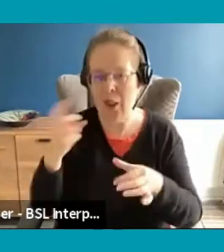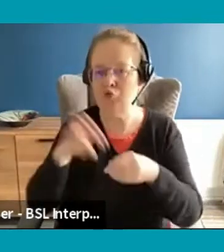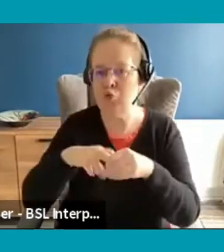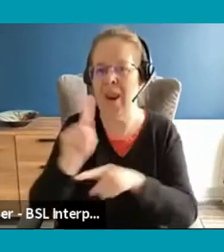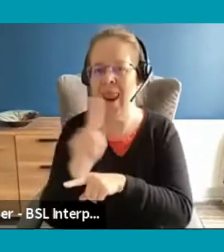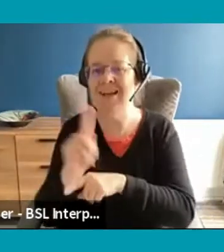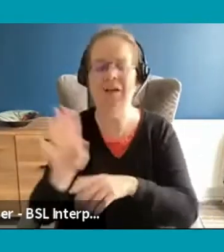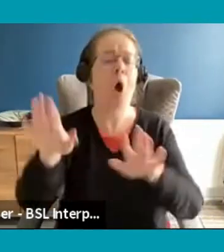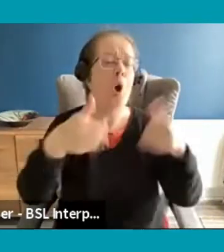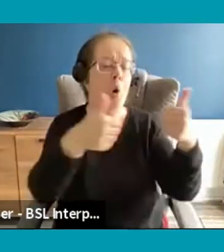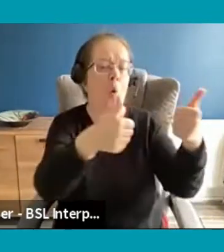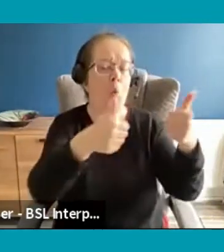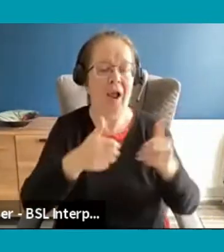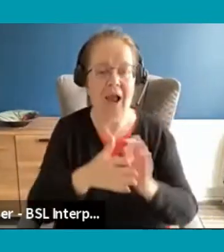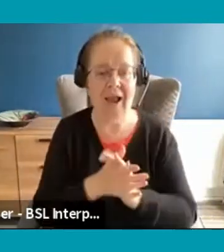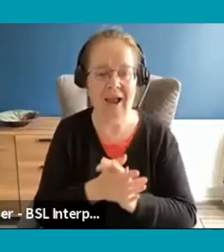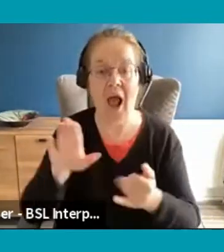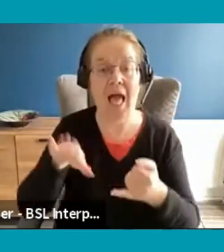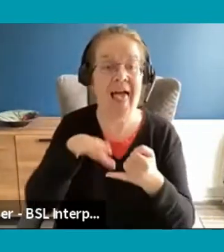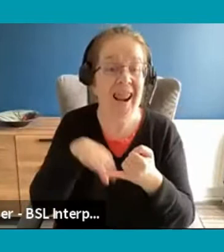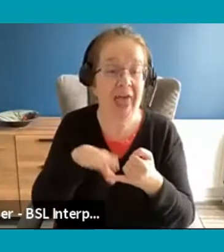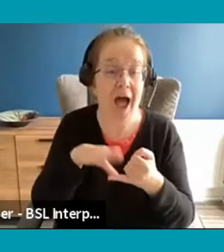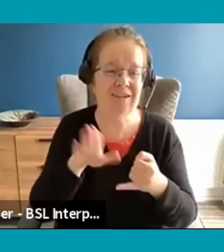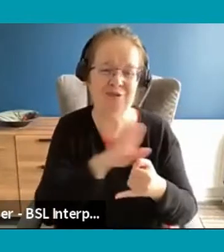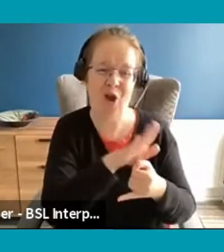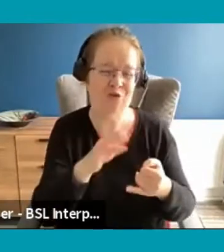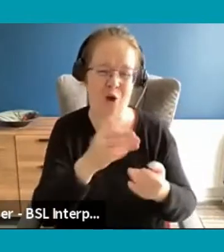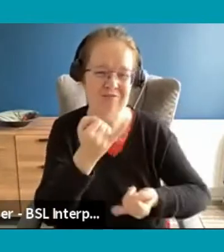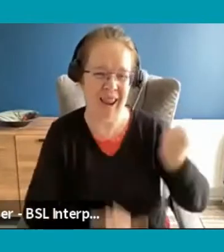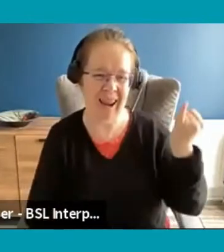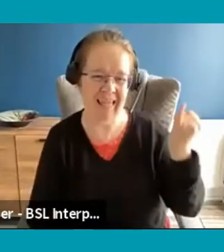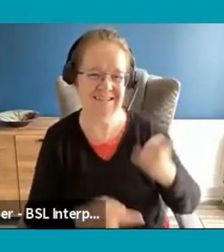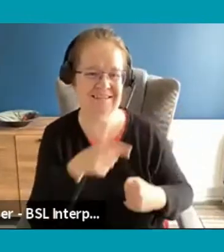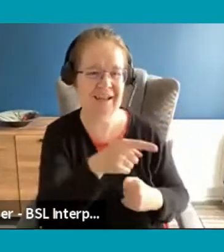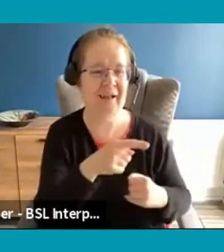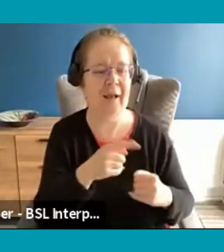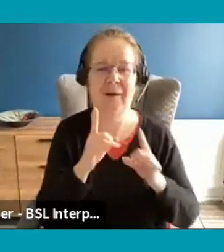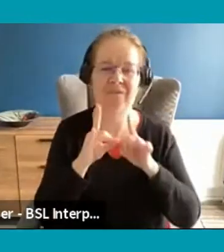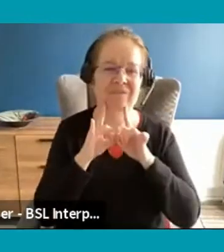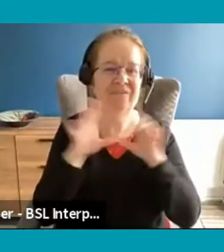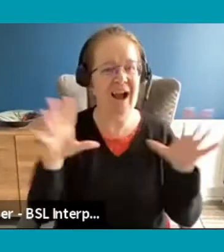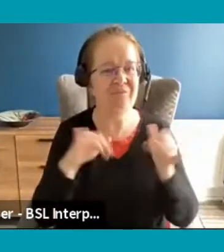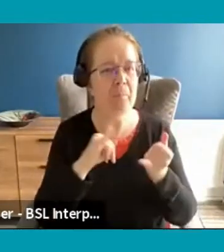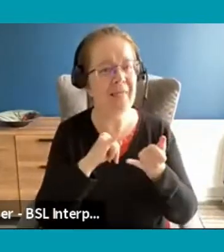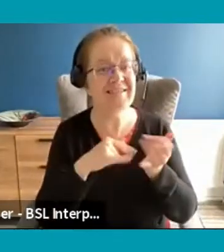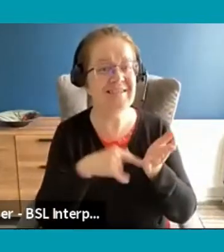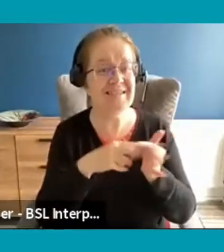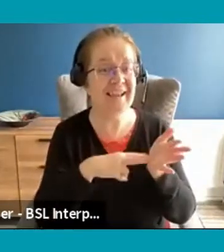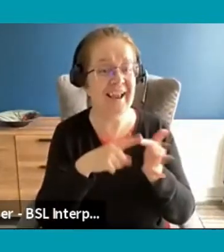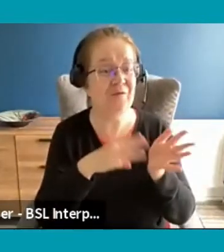OK, and last but not least, we have the fabulous Steve Mills. How are you today?